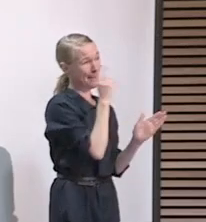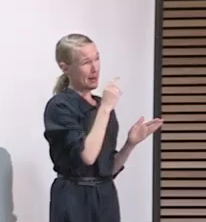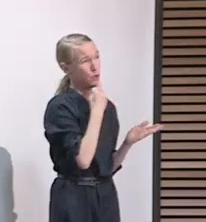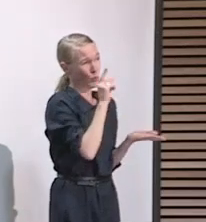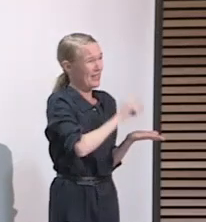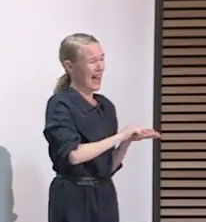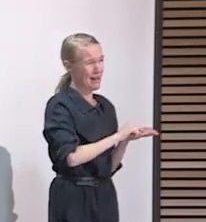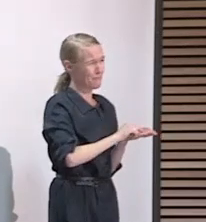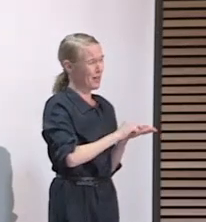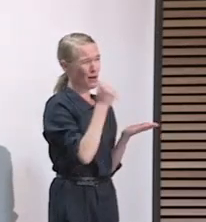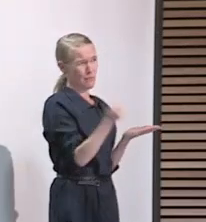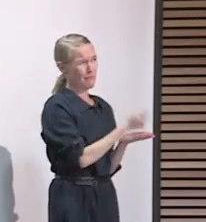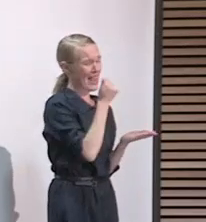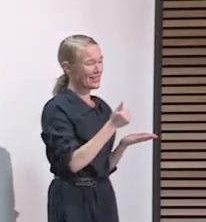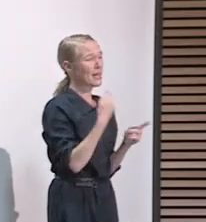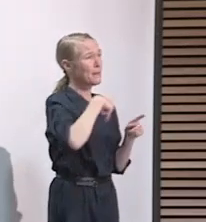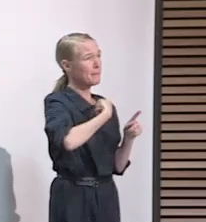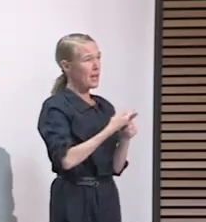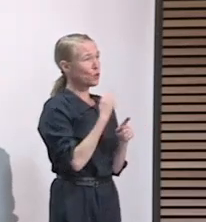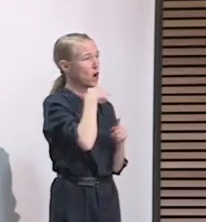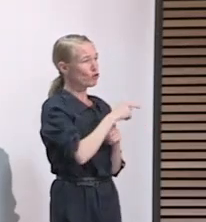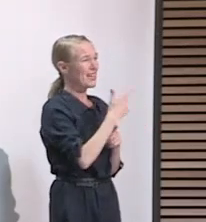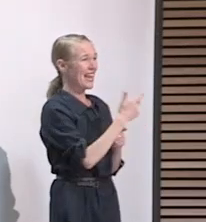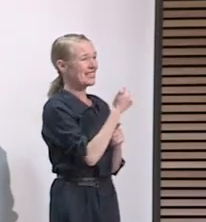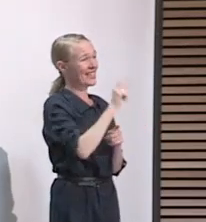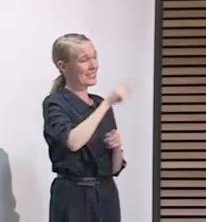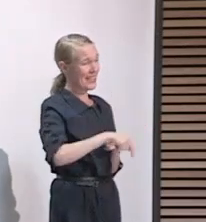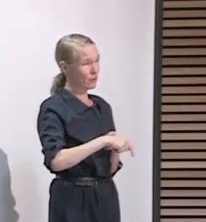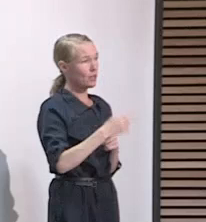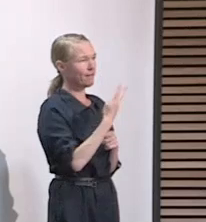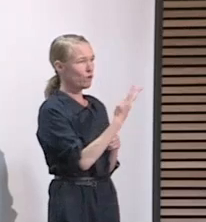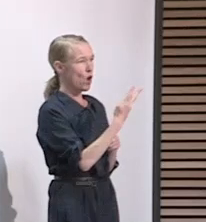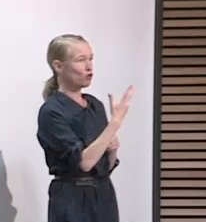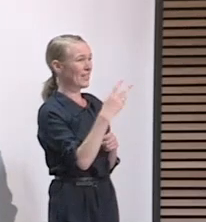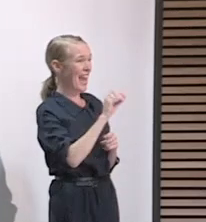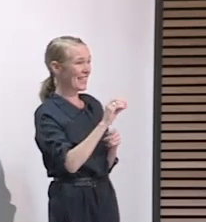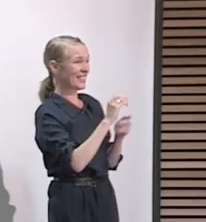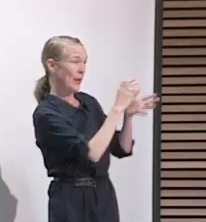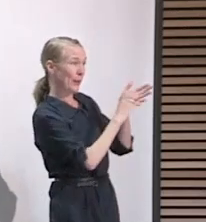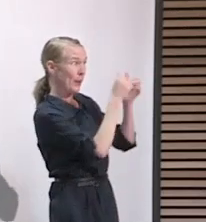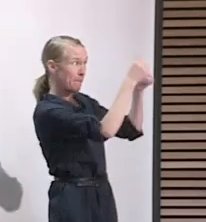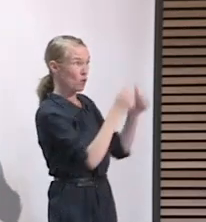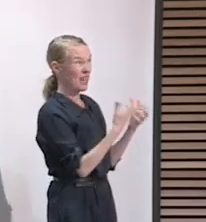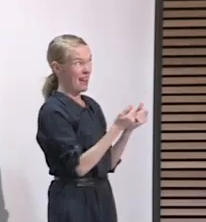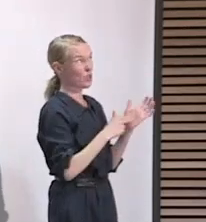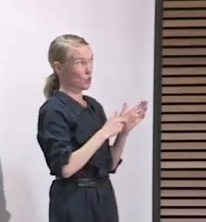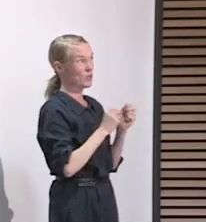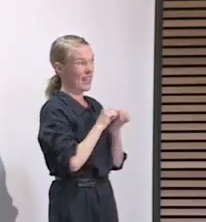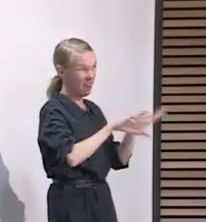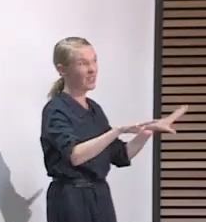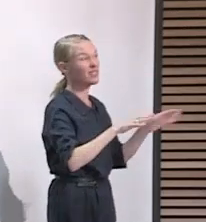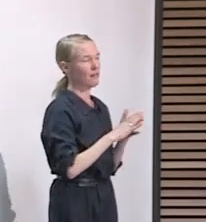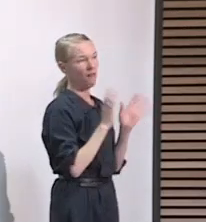four days. There are 1,303,200